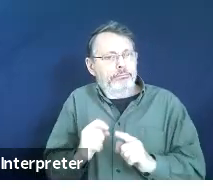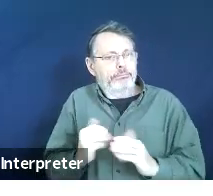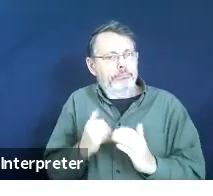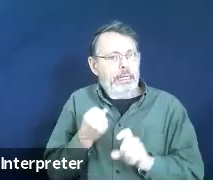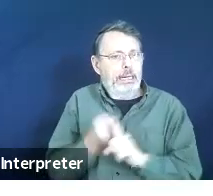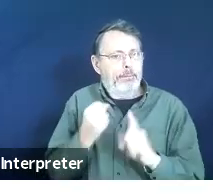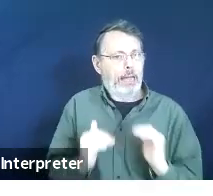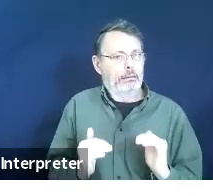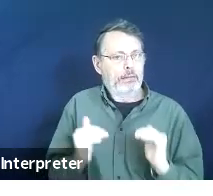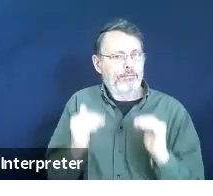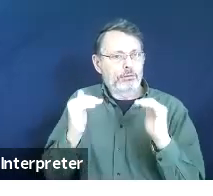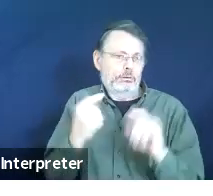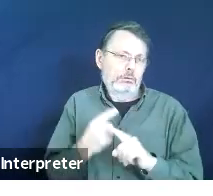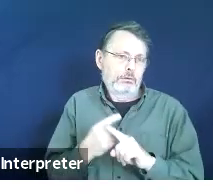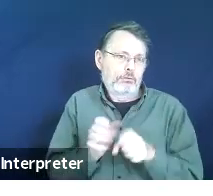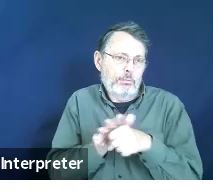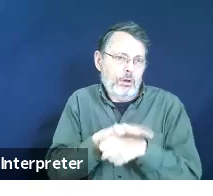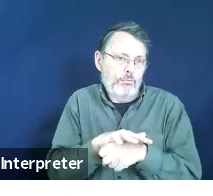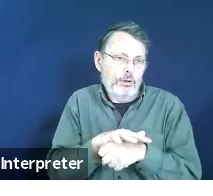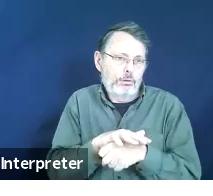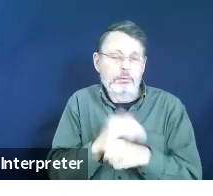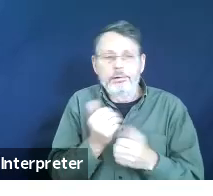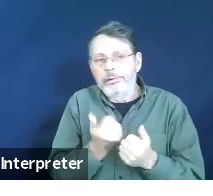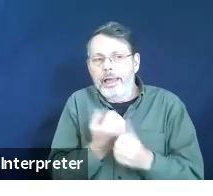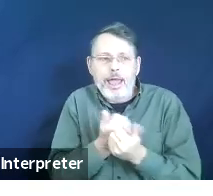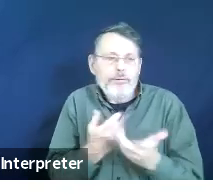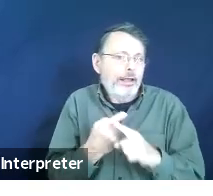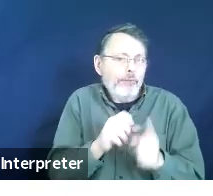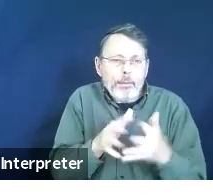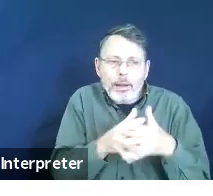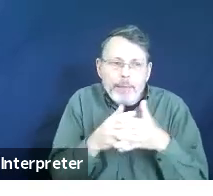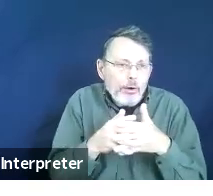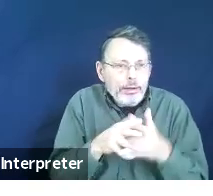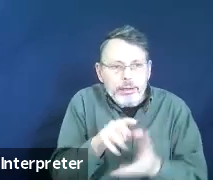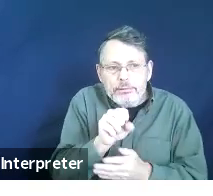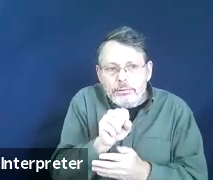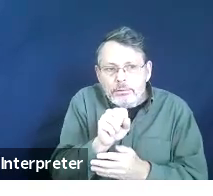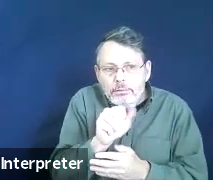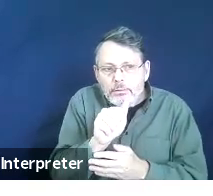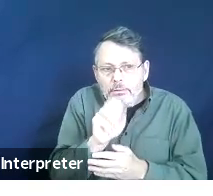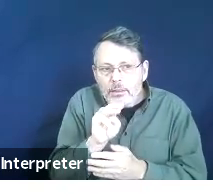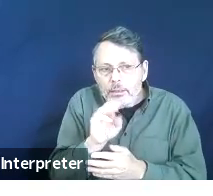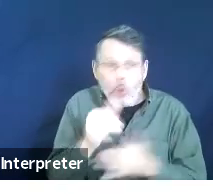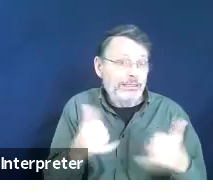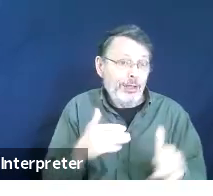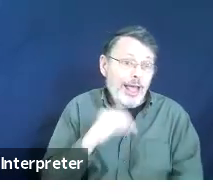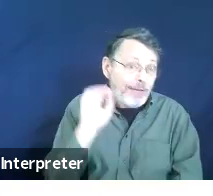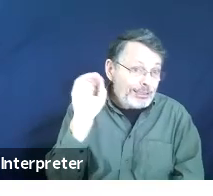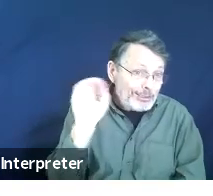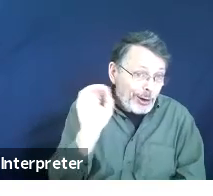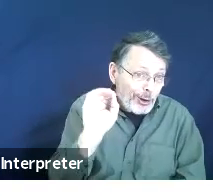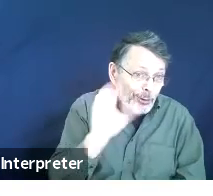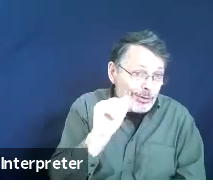from COVID. Everything from American Samoa, they still have zero cases of COVID and zero deaths,